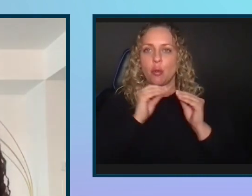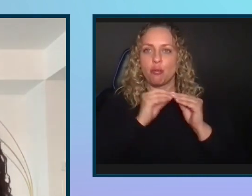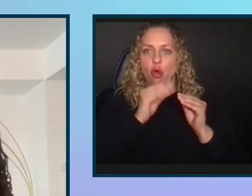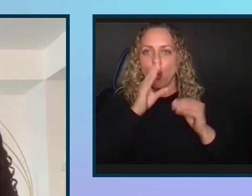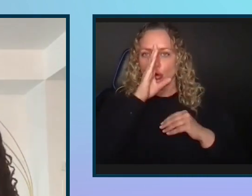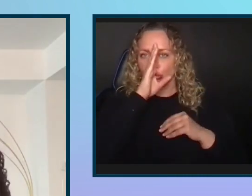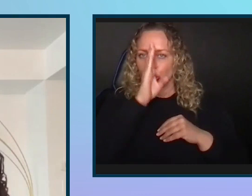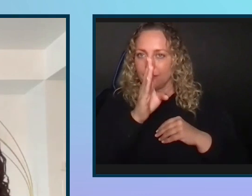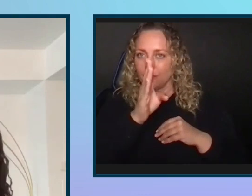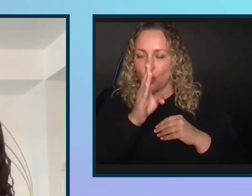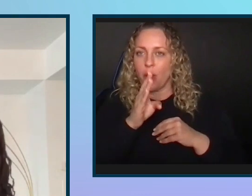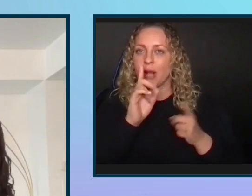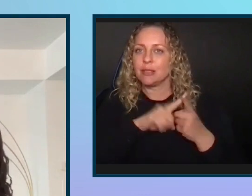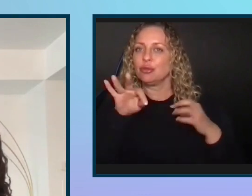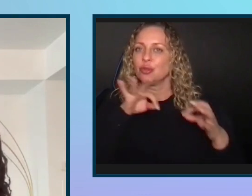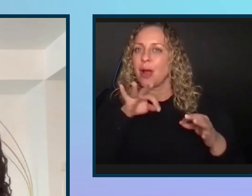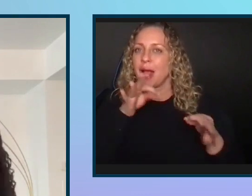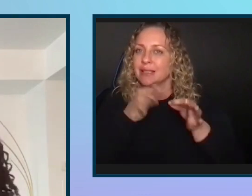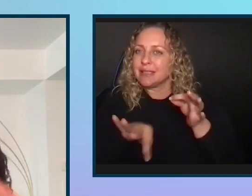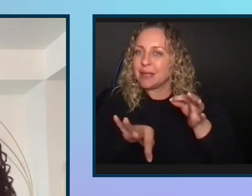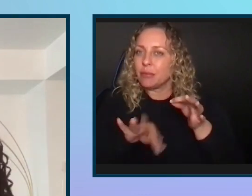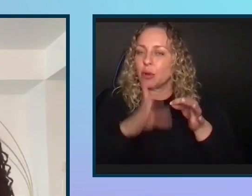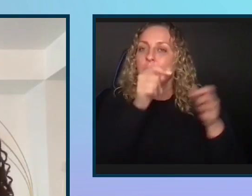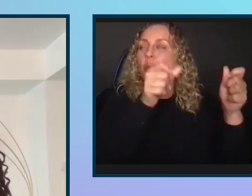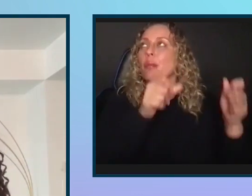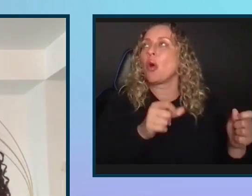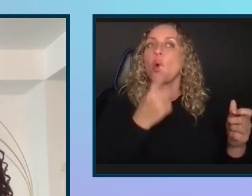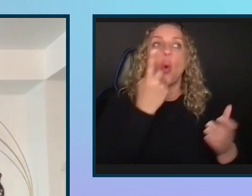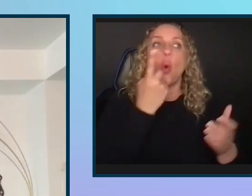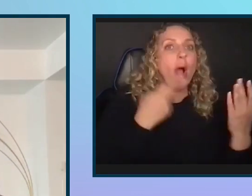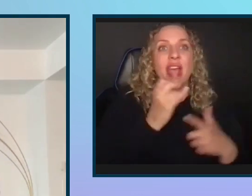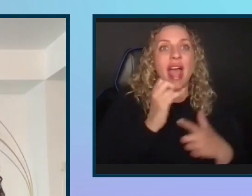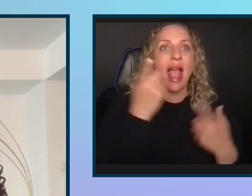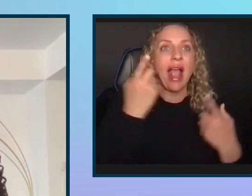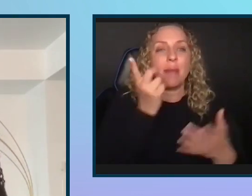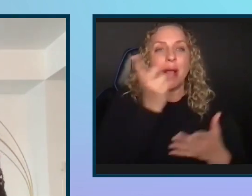So maybe your post is about what the heck happened last week in the show Raised By Wolves?